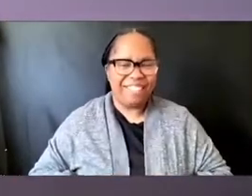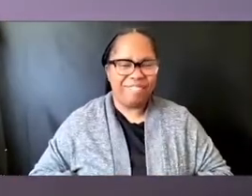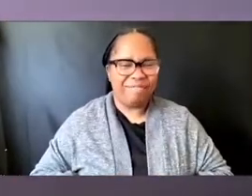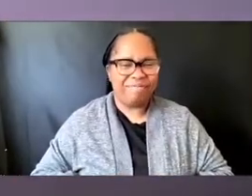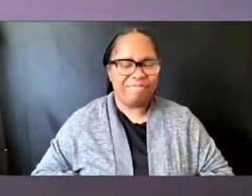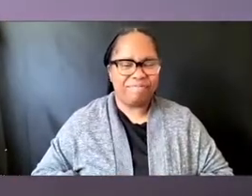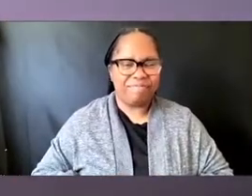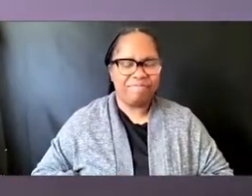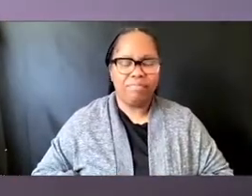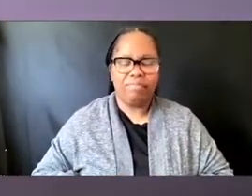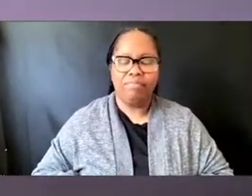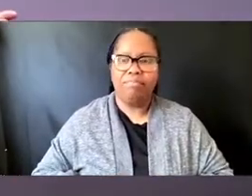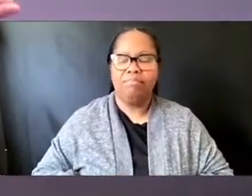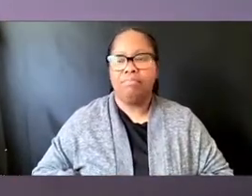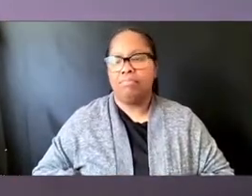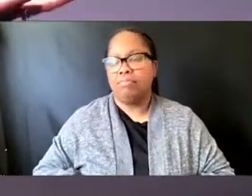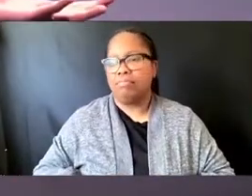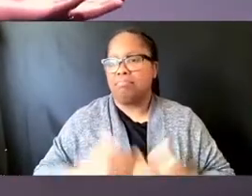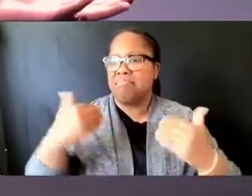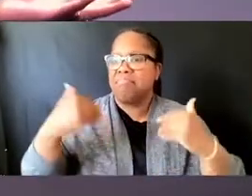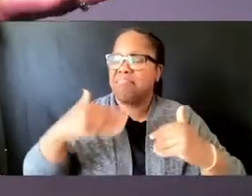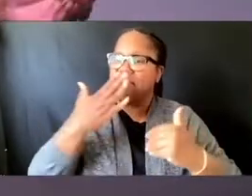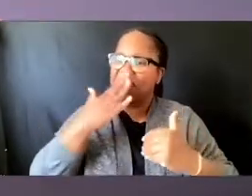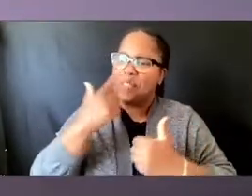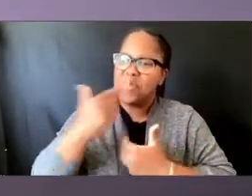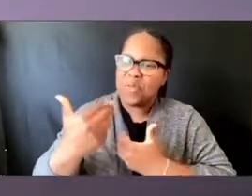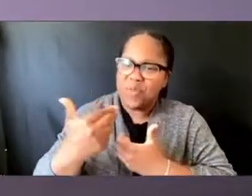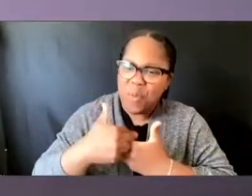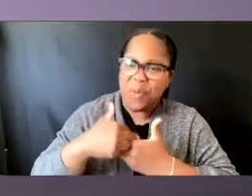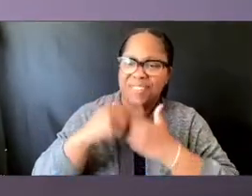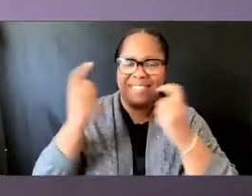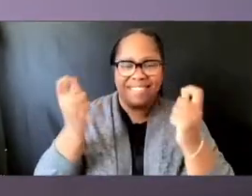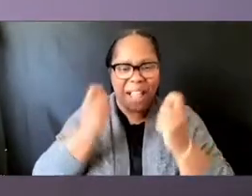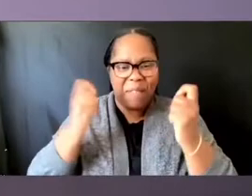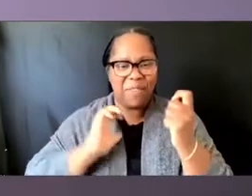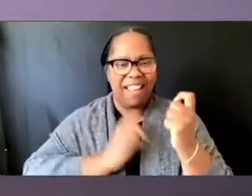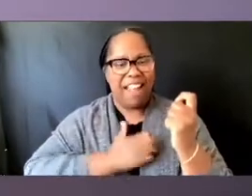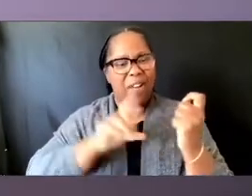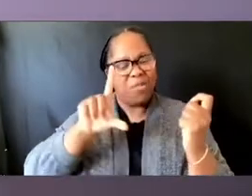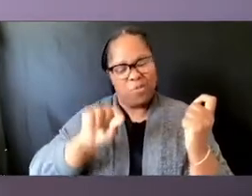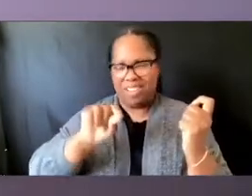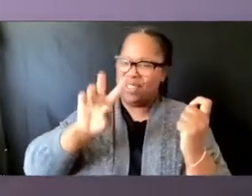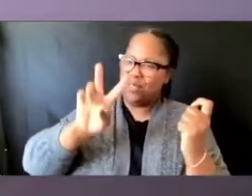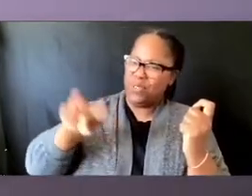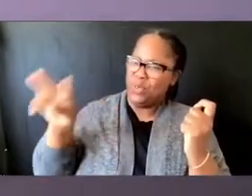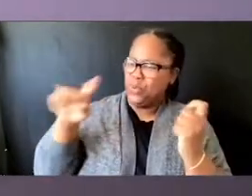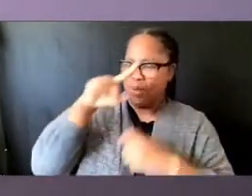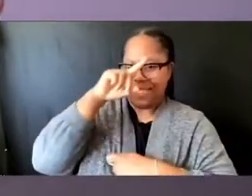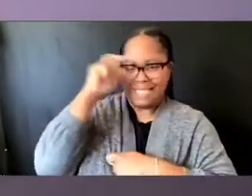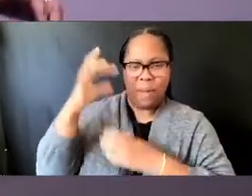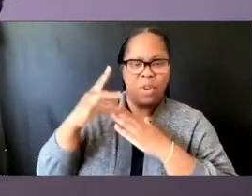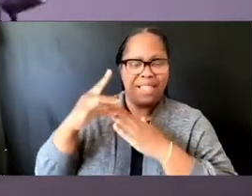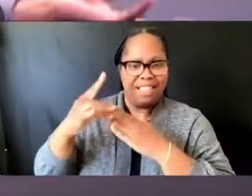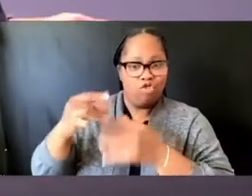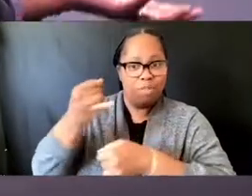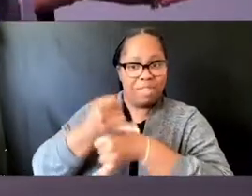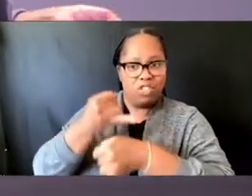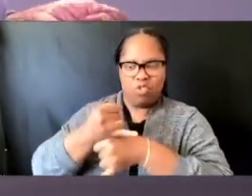Good afternoon. Good afternoon to all of our wonderful virtual audience who are here with us today,